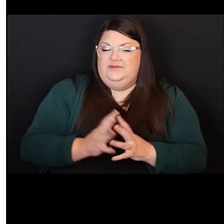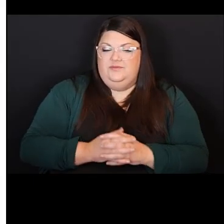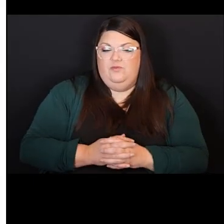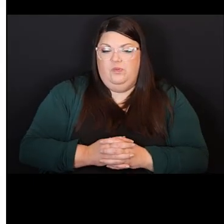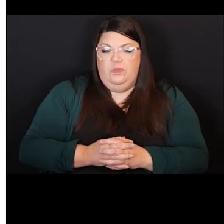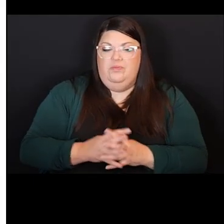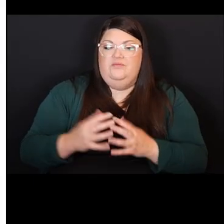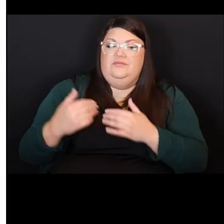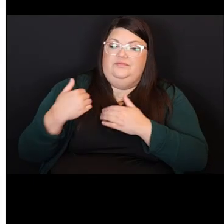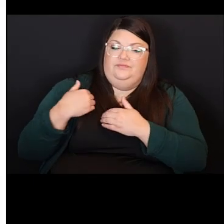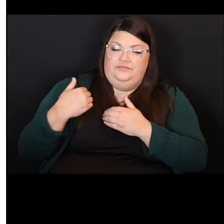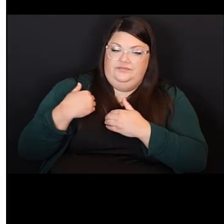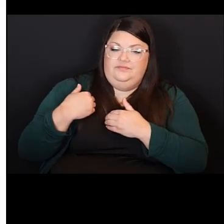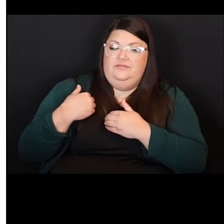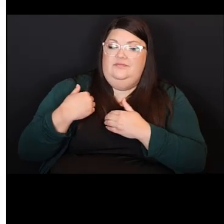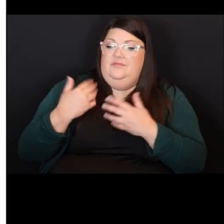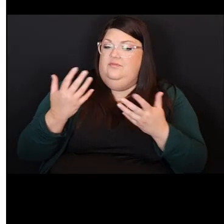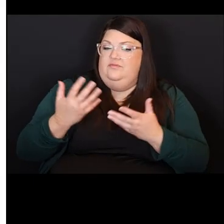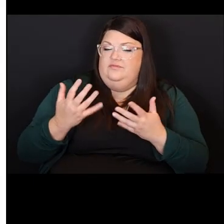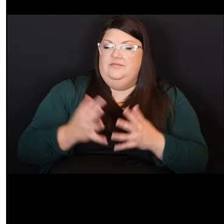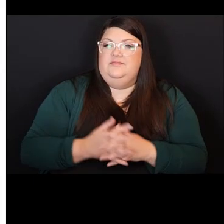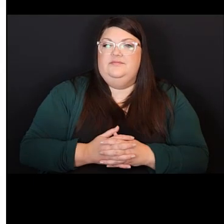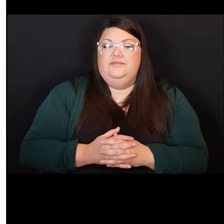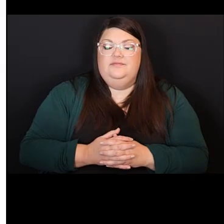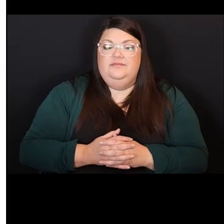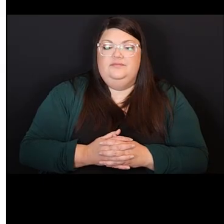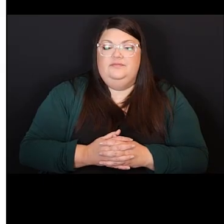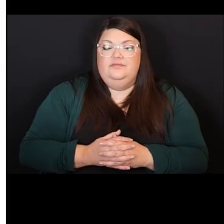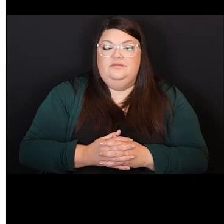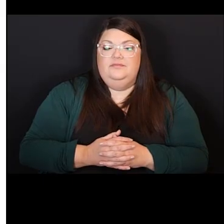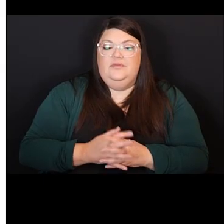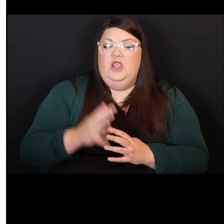The responsibilities of recipients are the following,